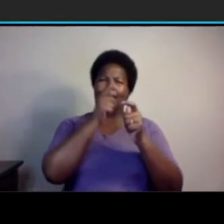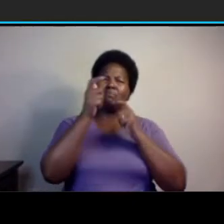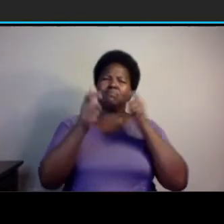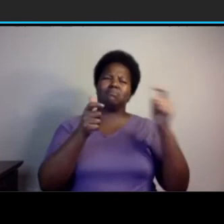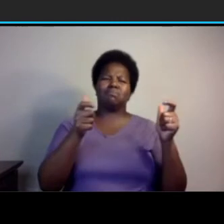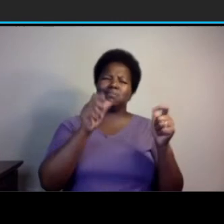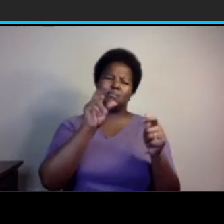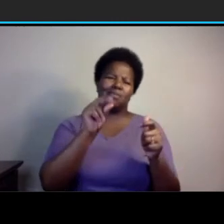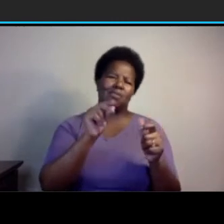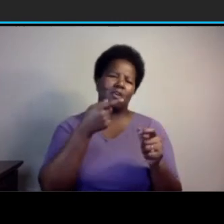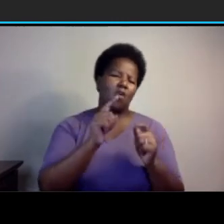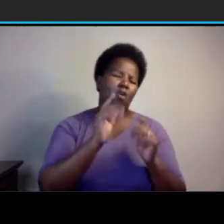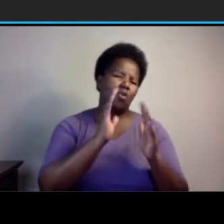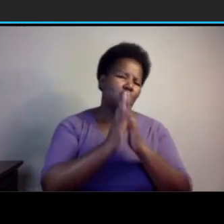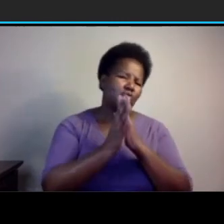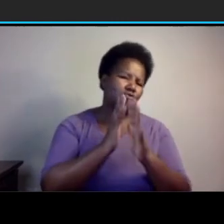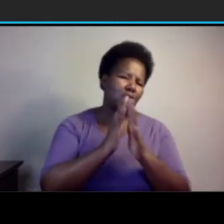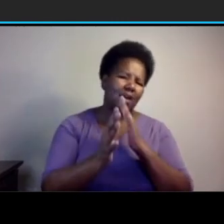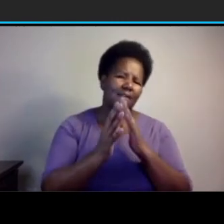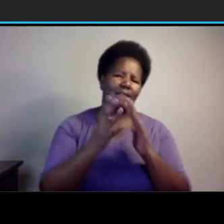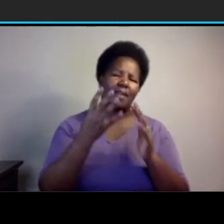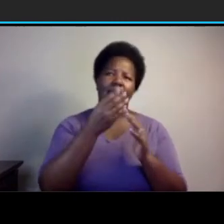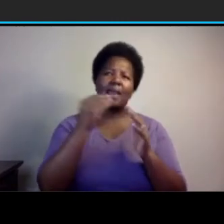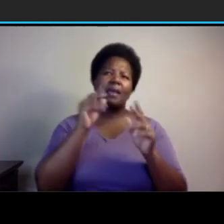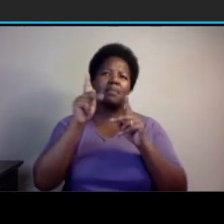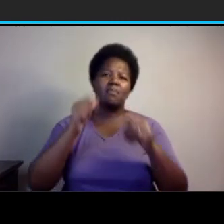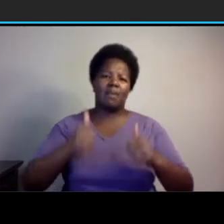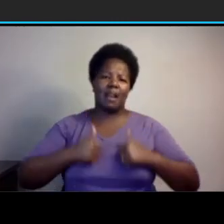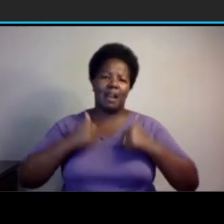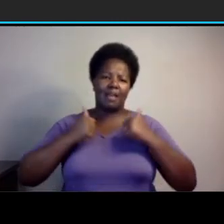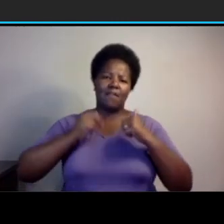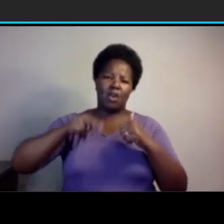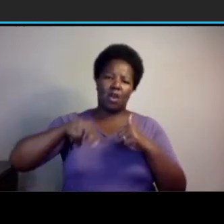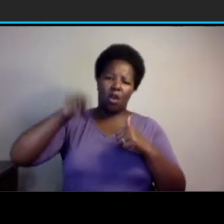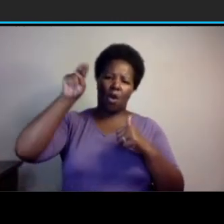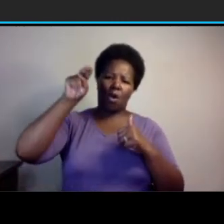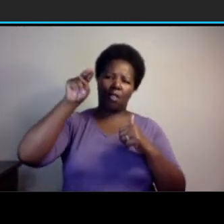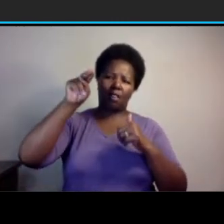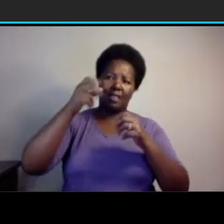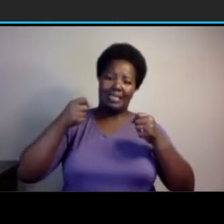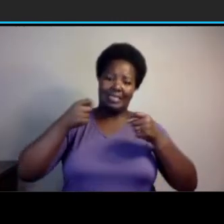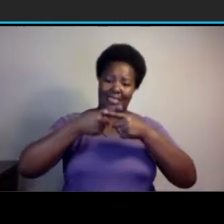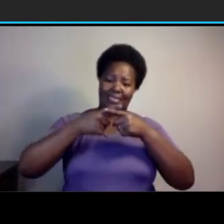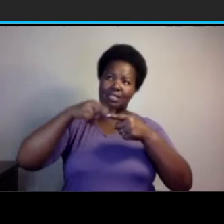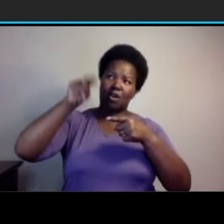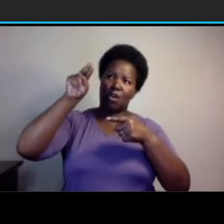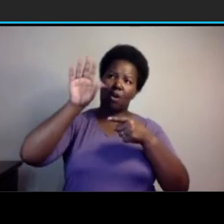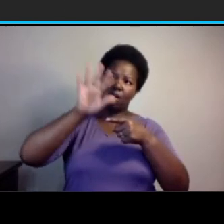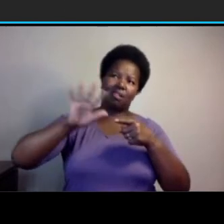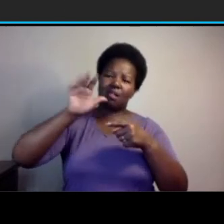people living north of the intersection it's going to be because again i constructed this